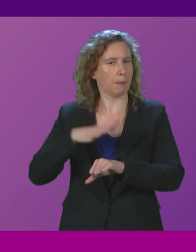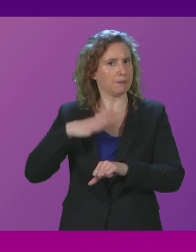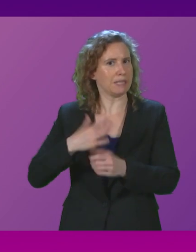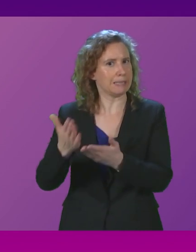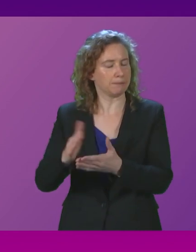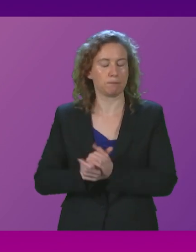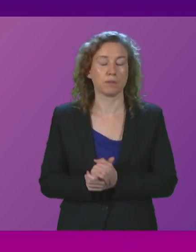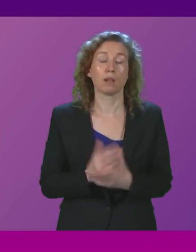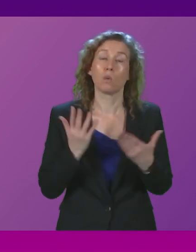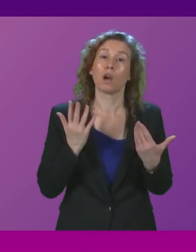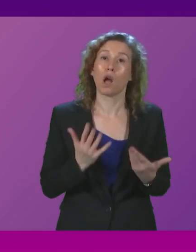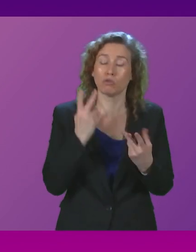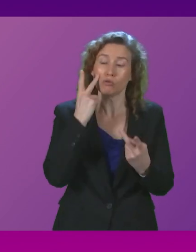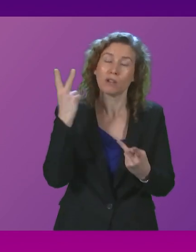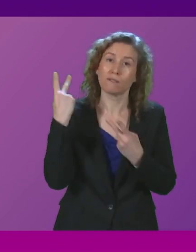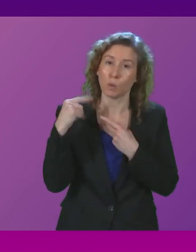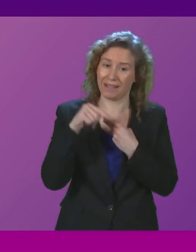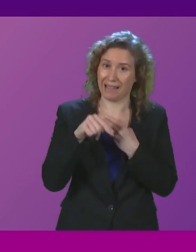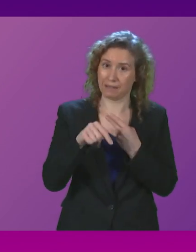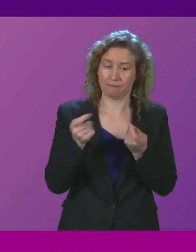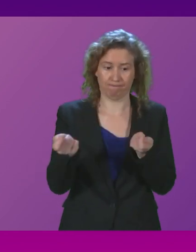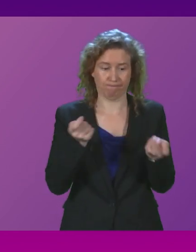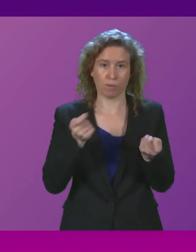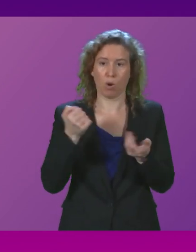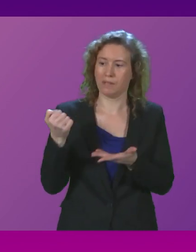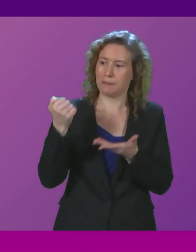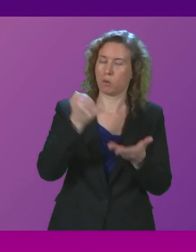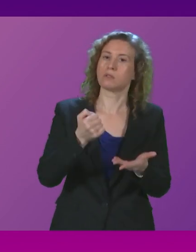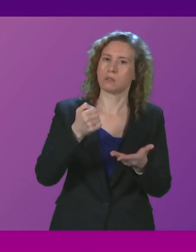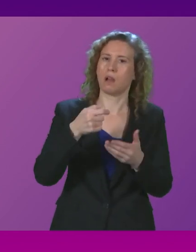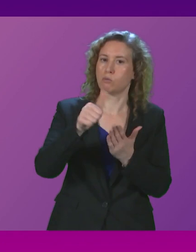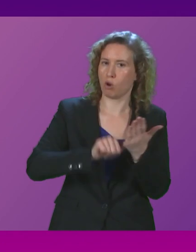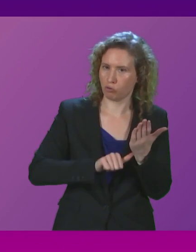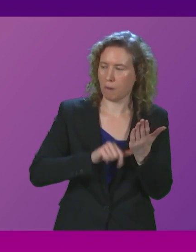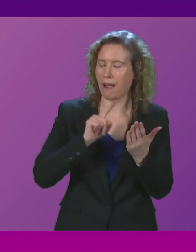We are currently reviewing the operation of the sponsor programme and the warm Scots welcome